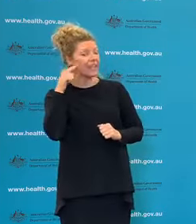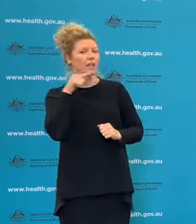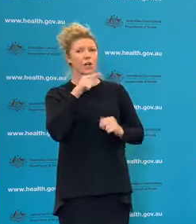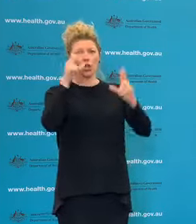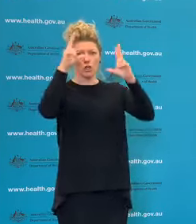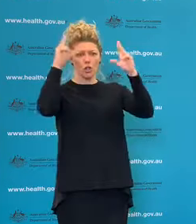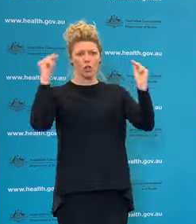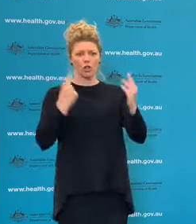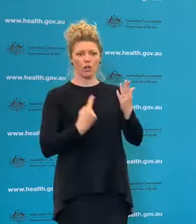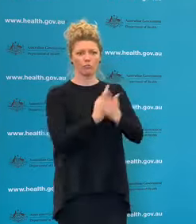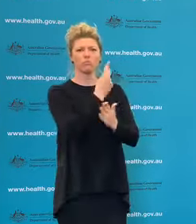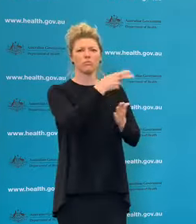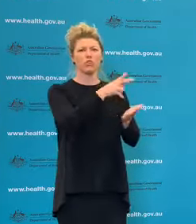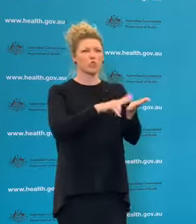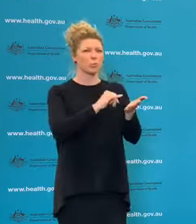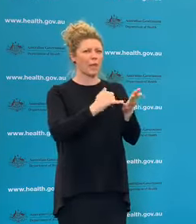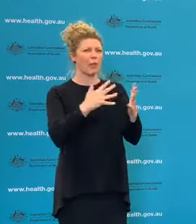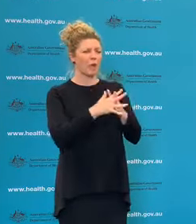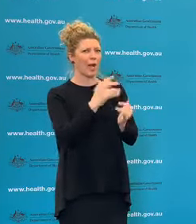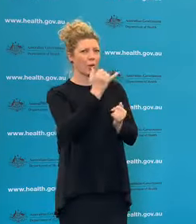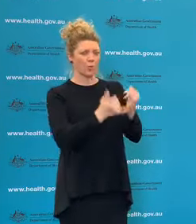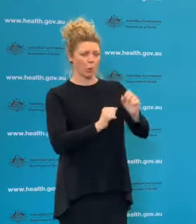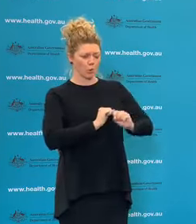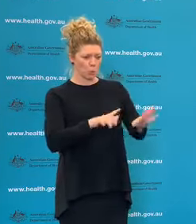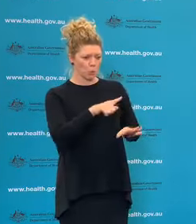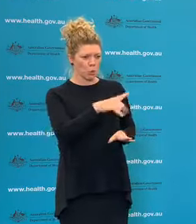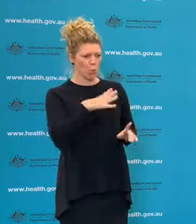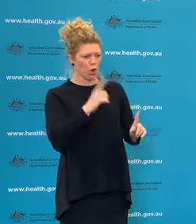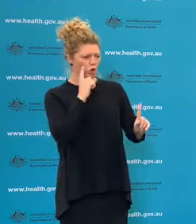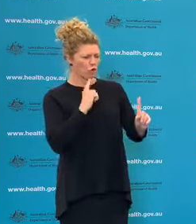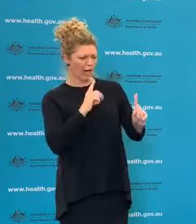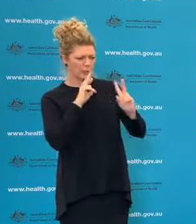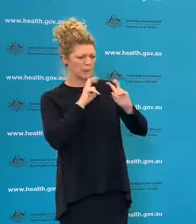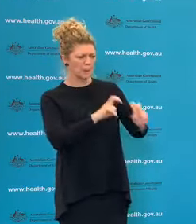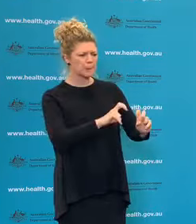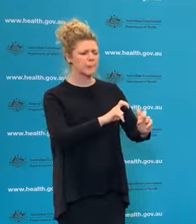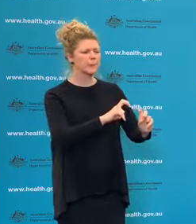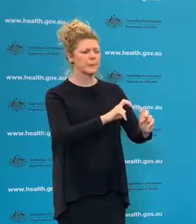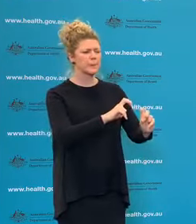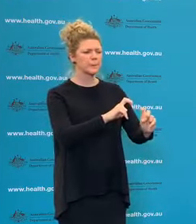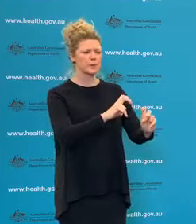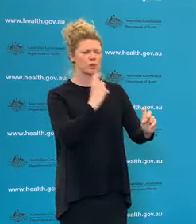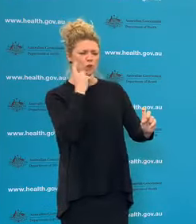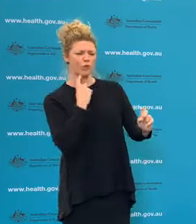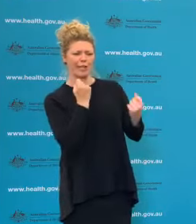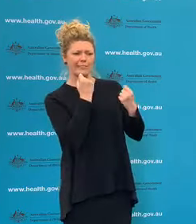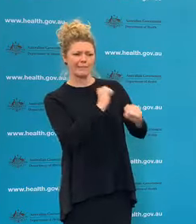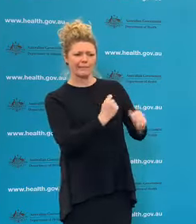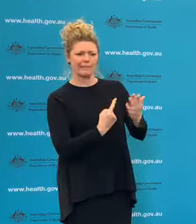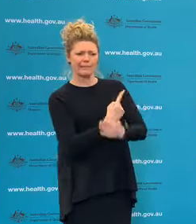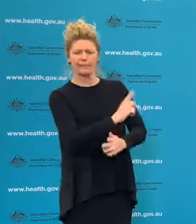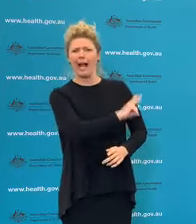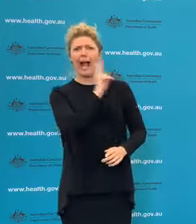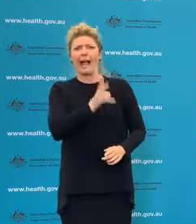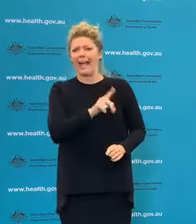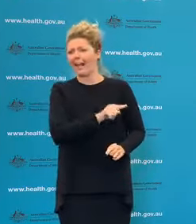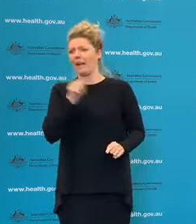possible? And how can we guarantee that those investigations can have some kind of result, some kind of lesson for the next outbreak?